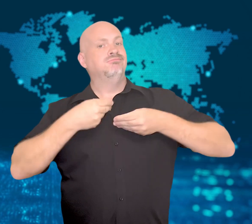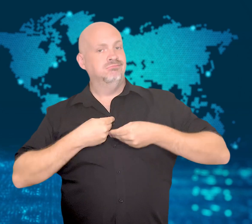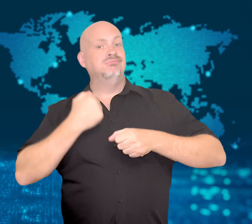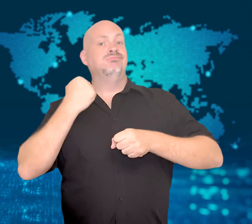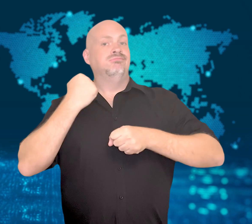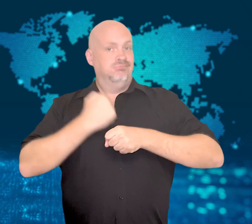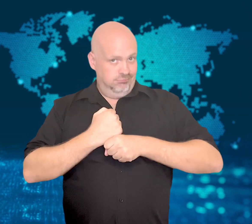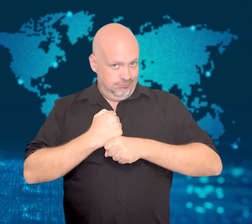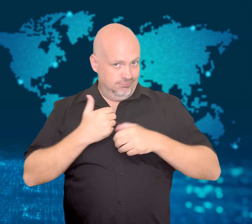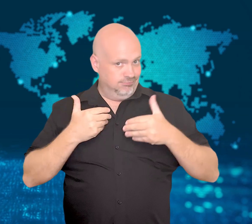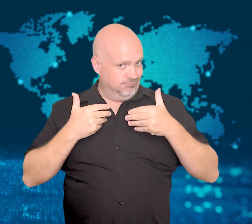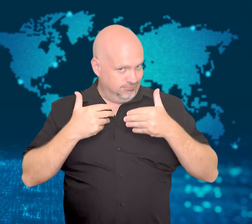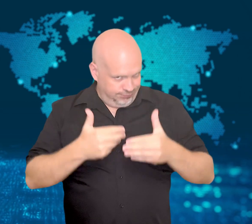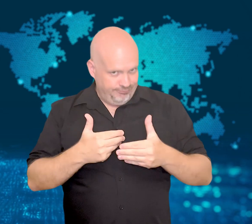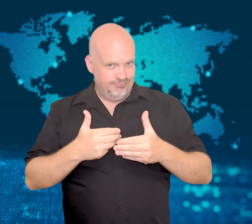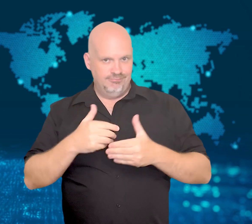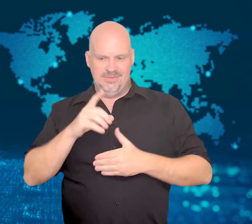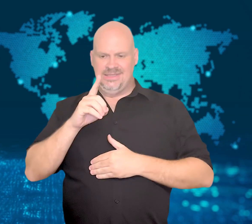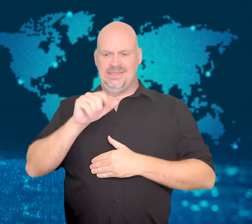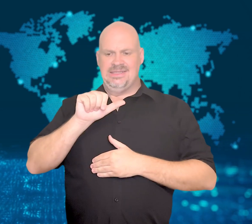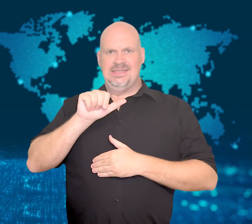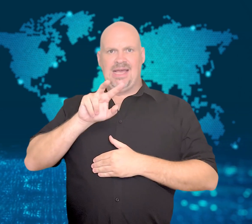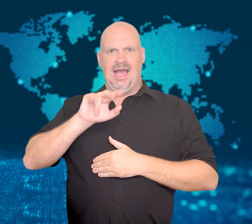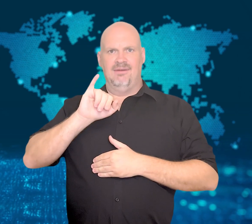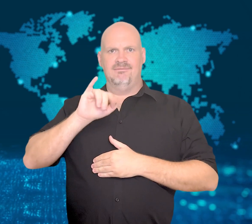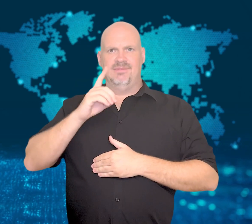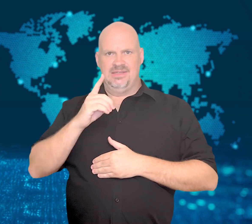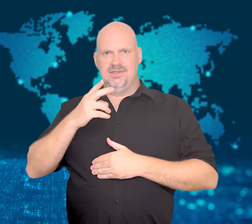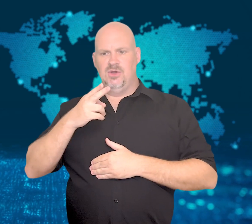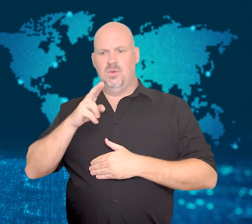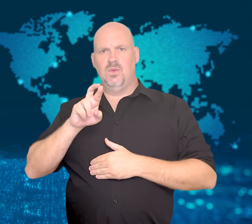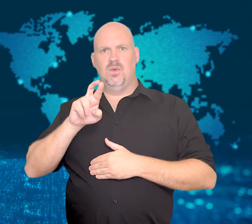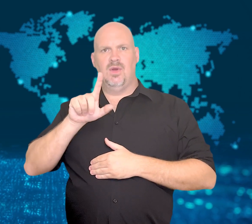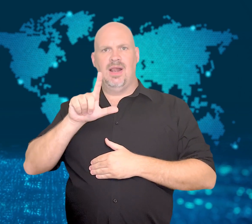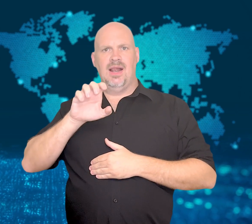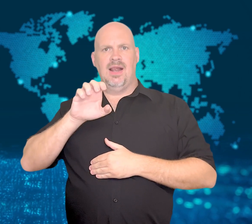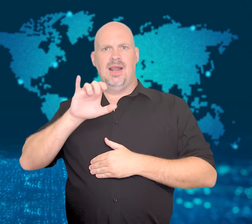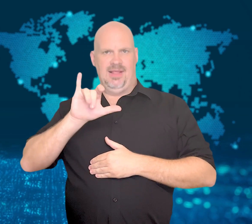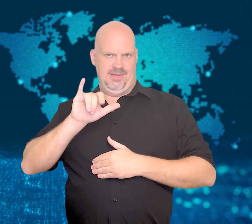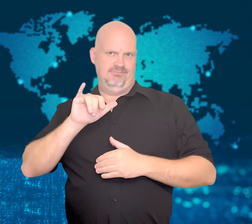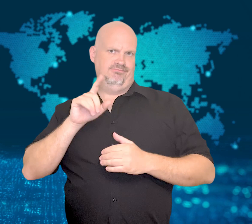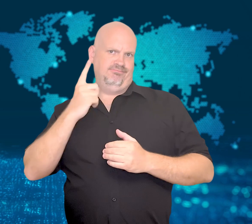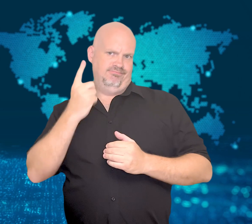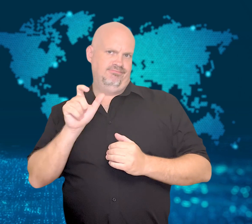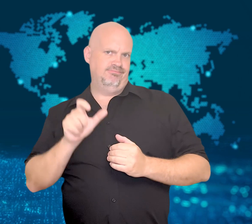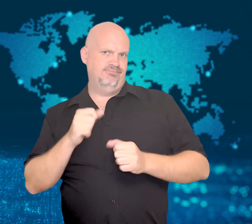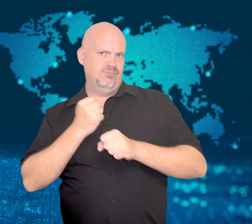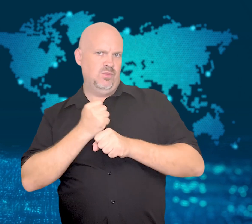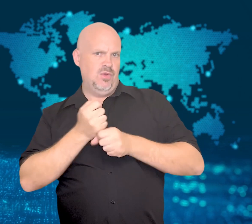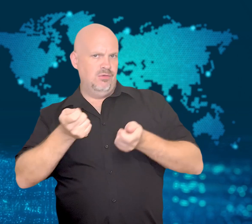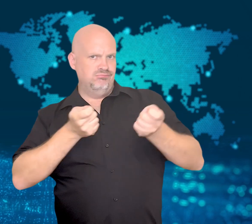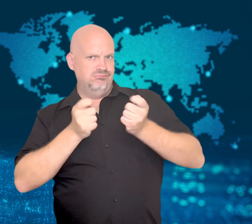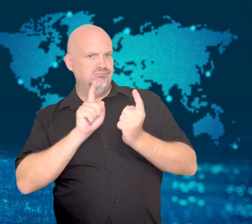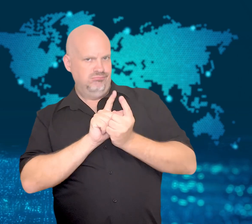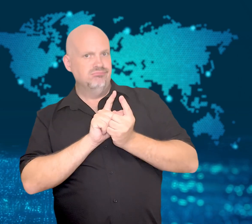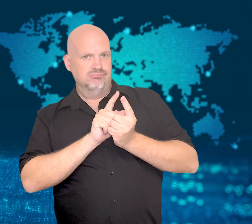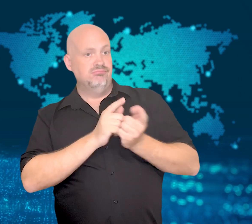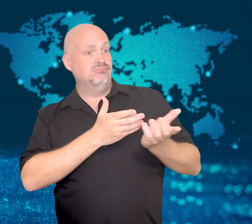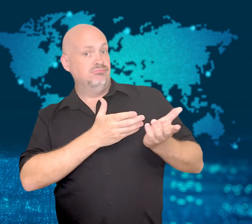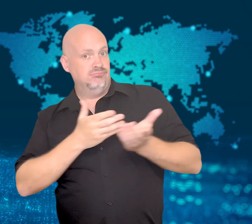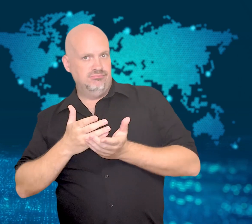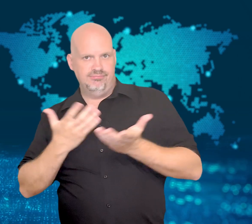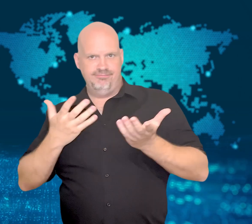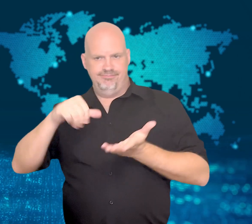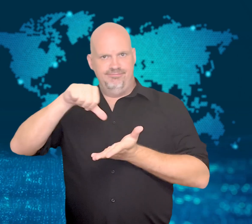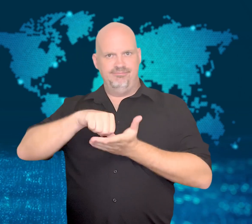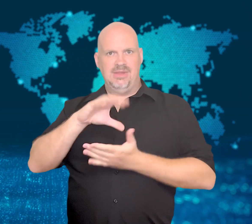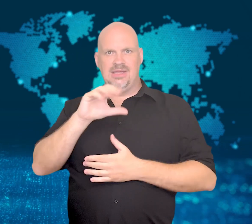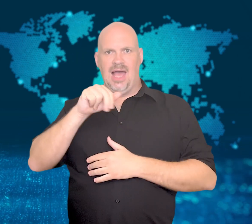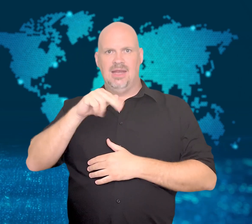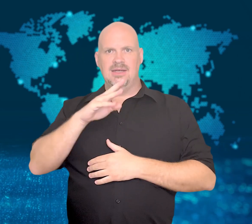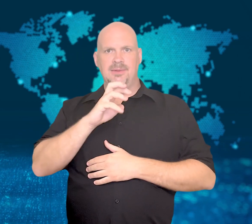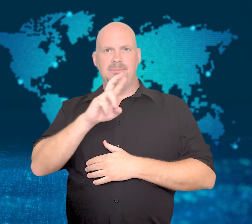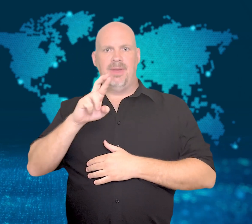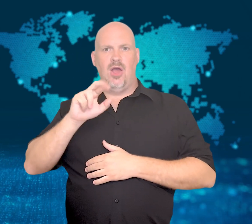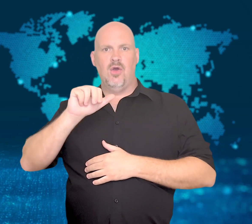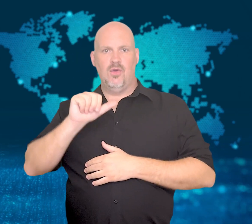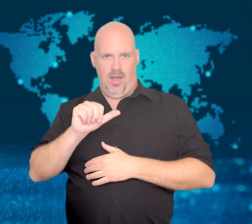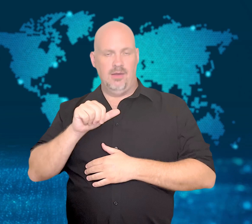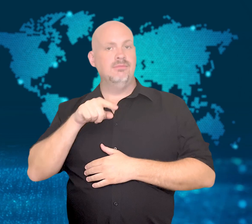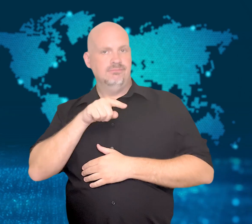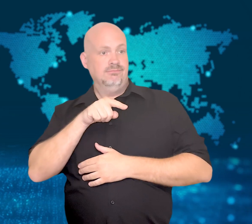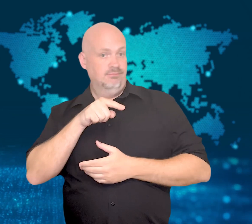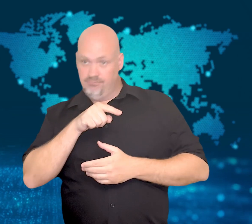Immediately after being sworn into office by Governor-General David Hurley in Canberra,